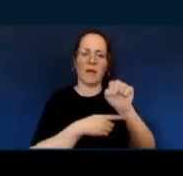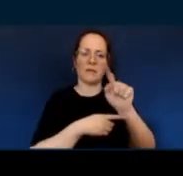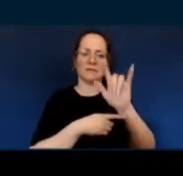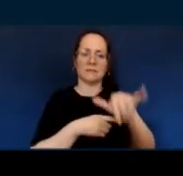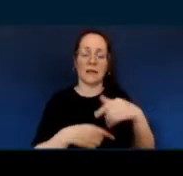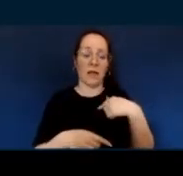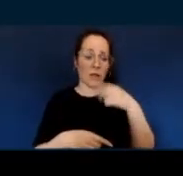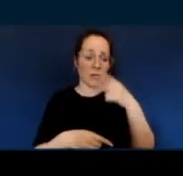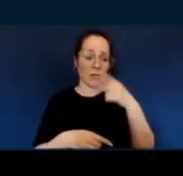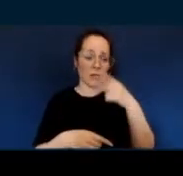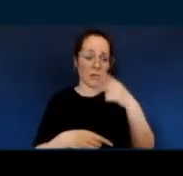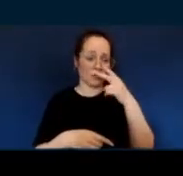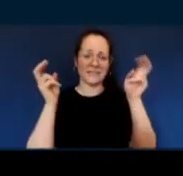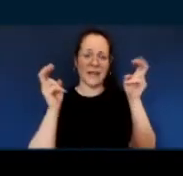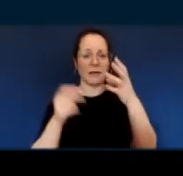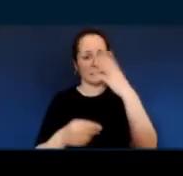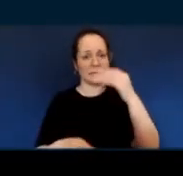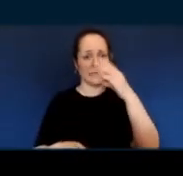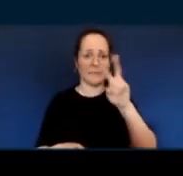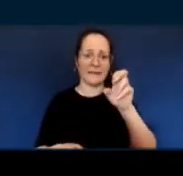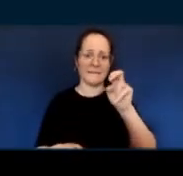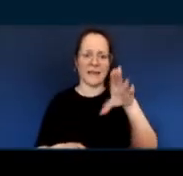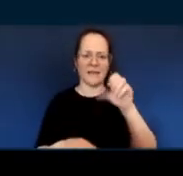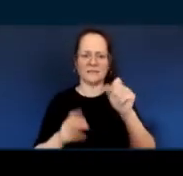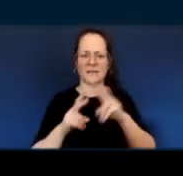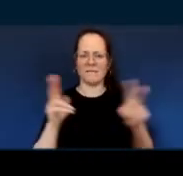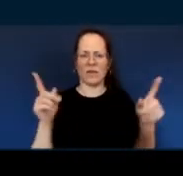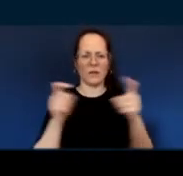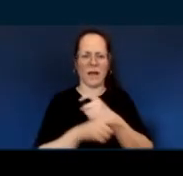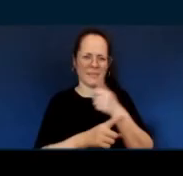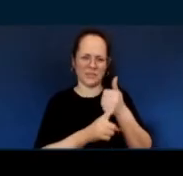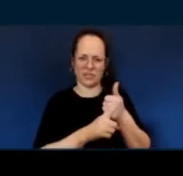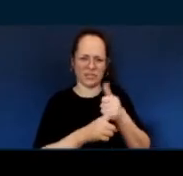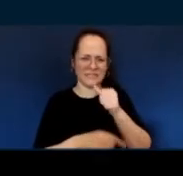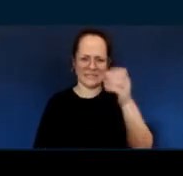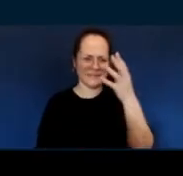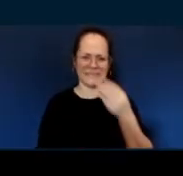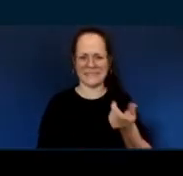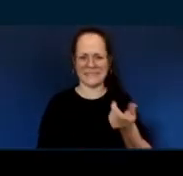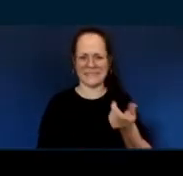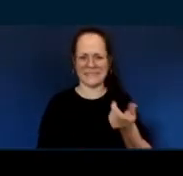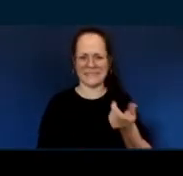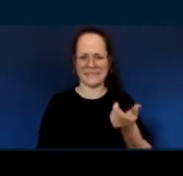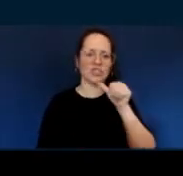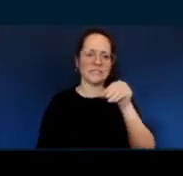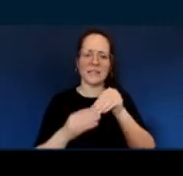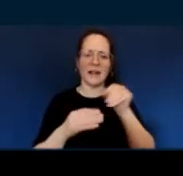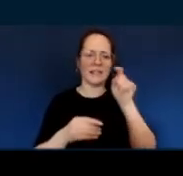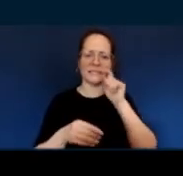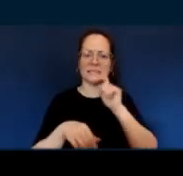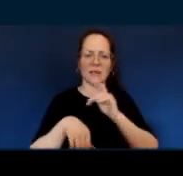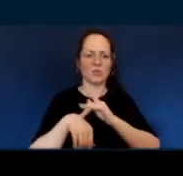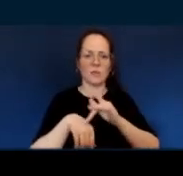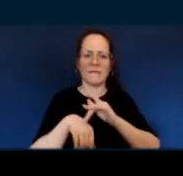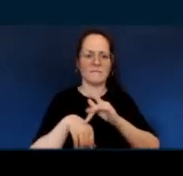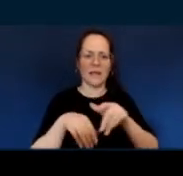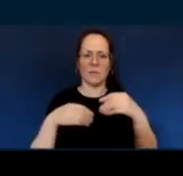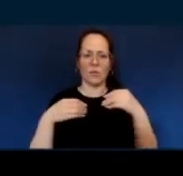I FIND THE TITLE OF SLEEPING VENUS, SHE'S IS NOT SLEEPING OR IN NORMAL POSTURE, SHE IS